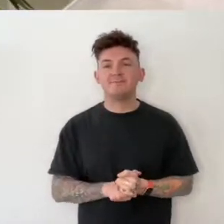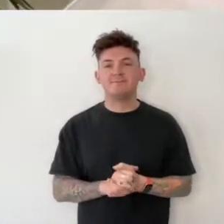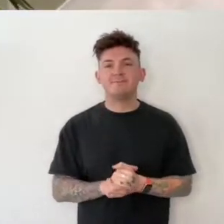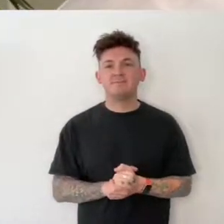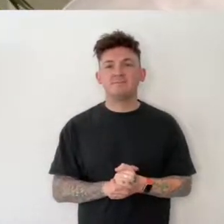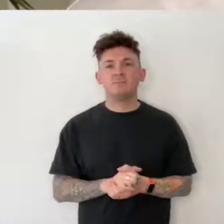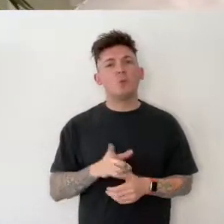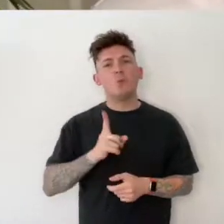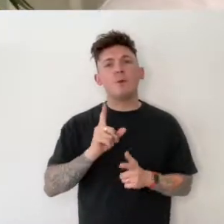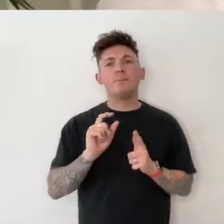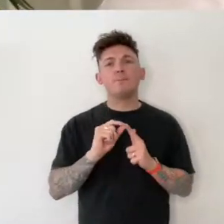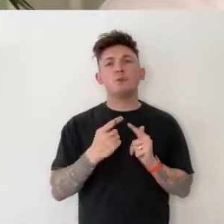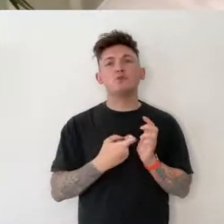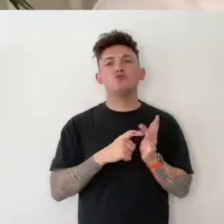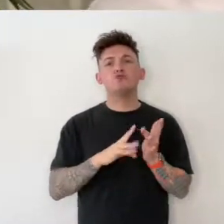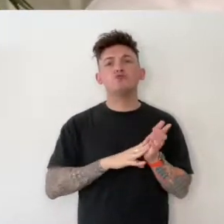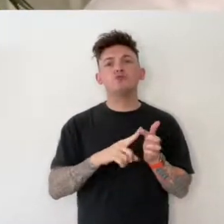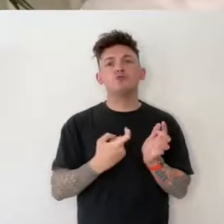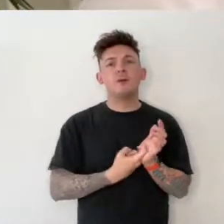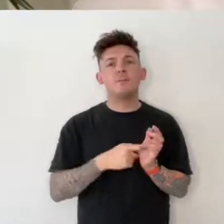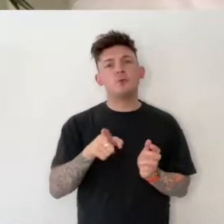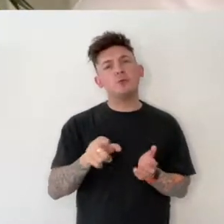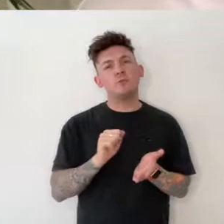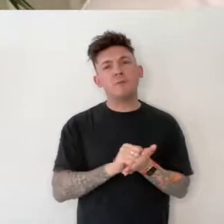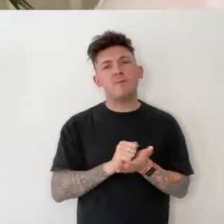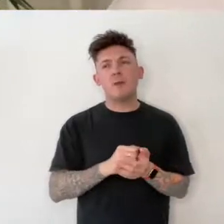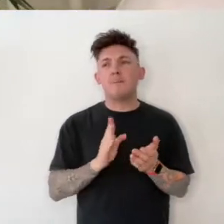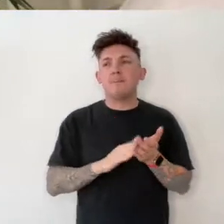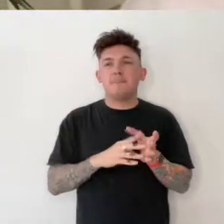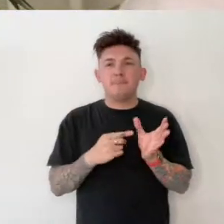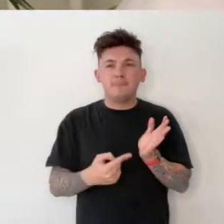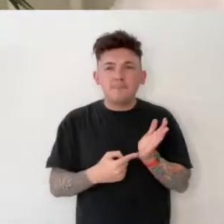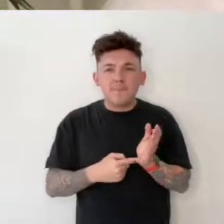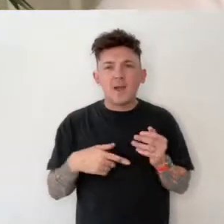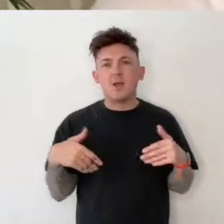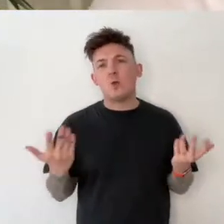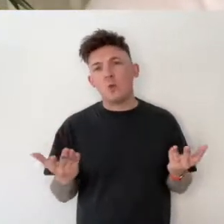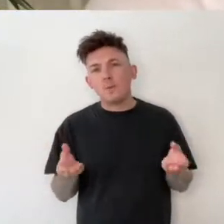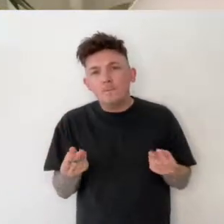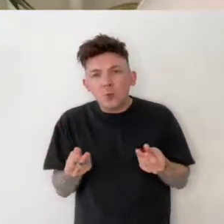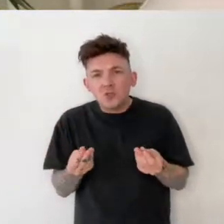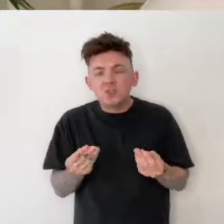is it a more moisturising one a more mattifying one, what you tend to go for? is one which